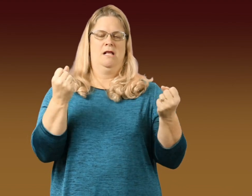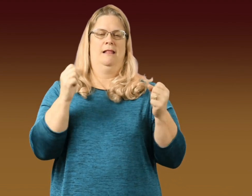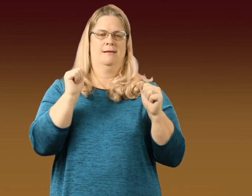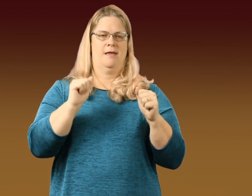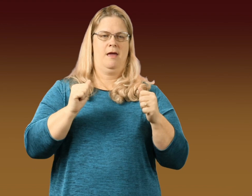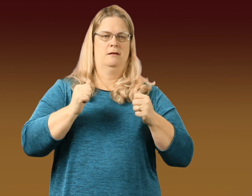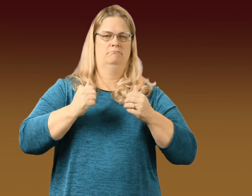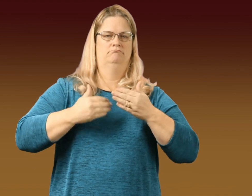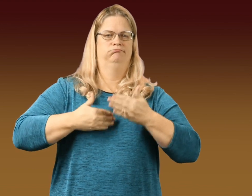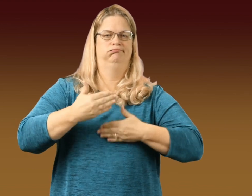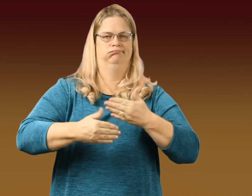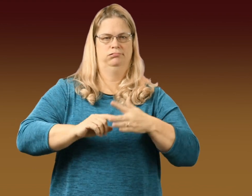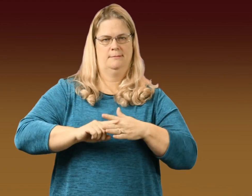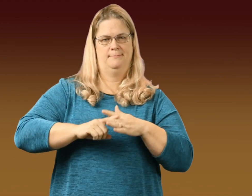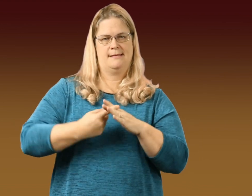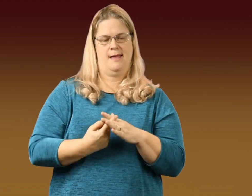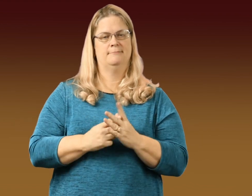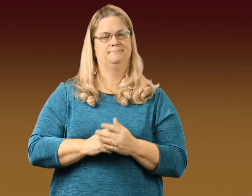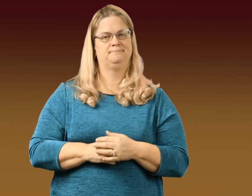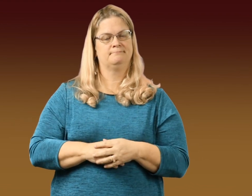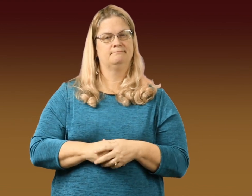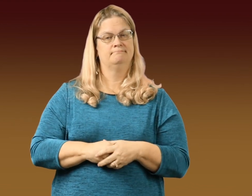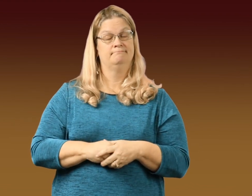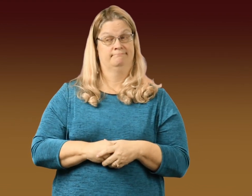And that allows for that healing process to begin.